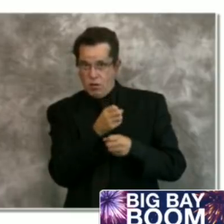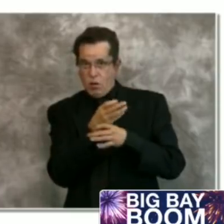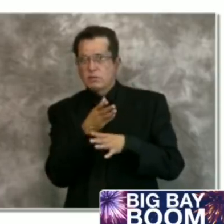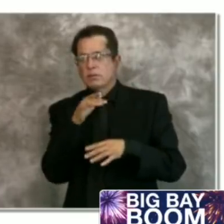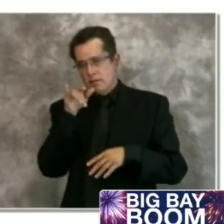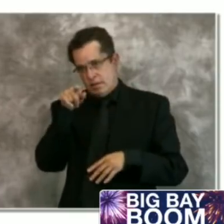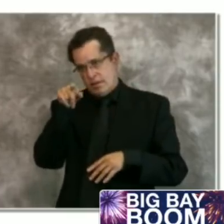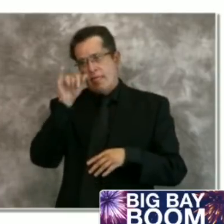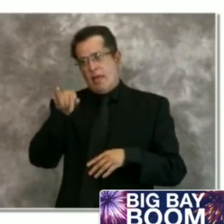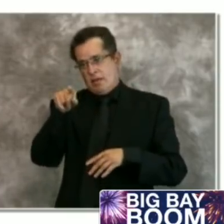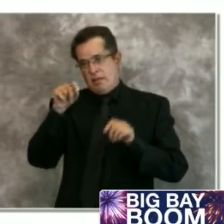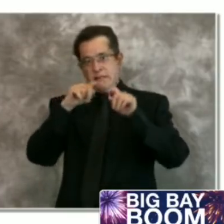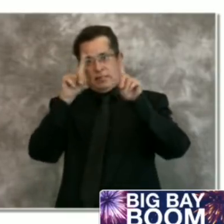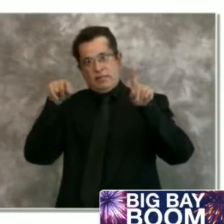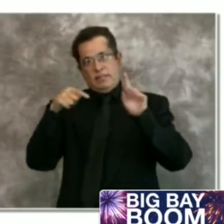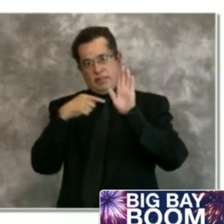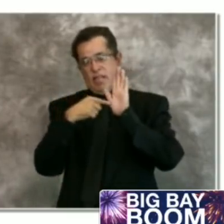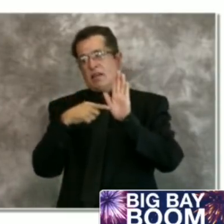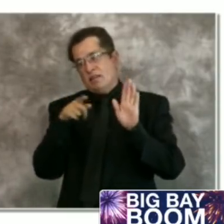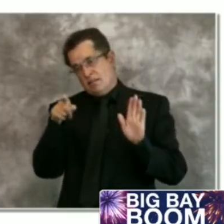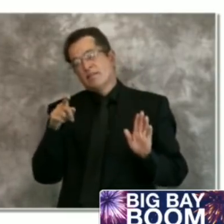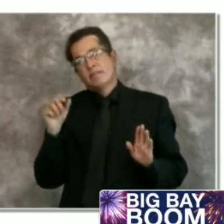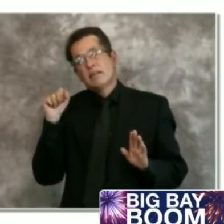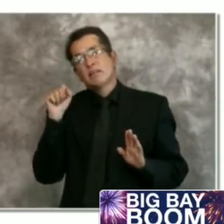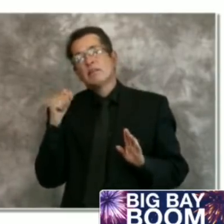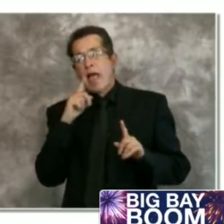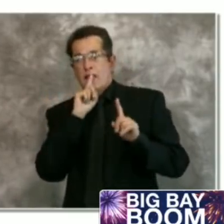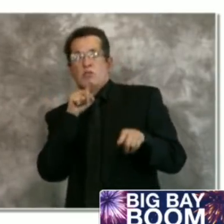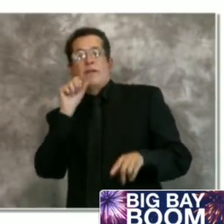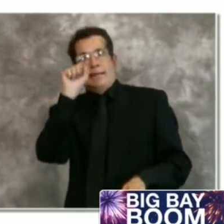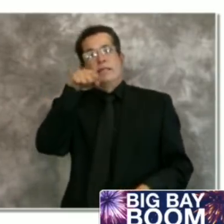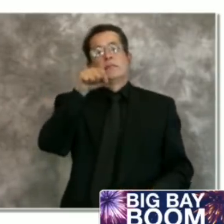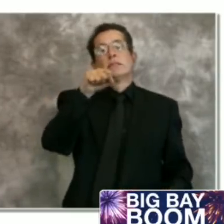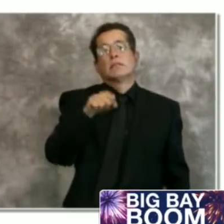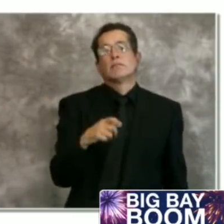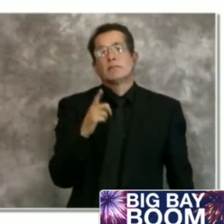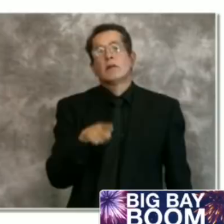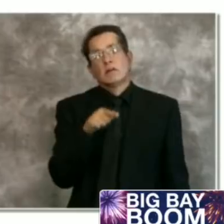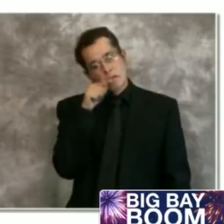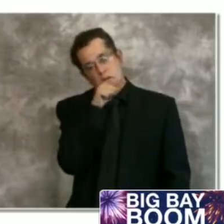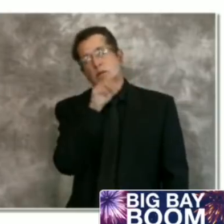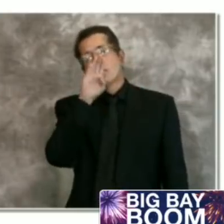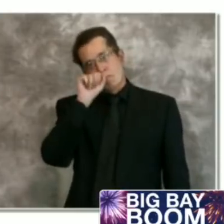OUTBREAKS TO BARS AND BREWERIES. SO DISLIKE THAT SUPPORTS